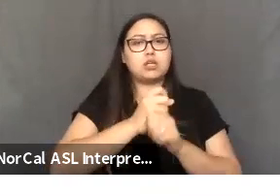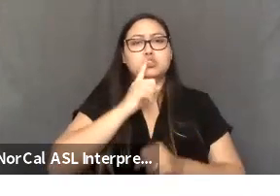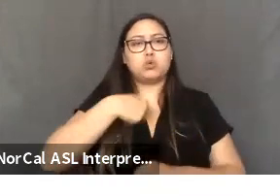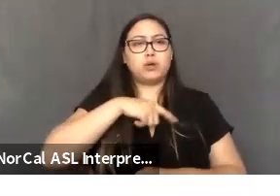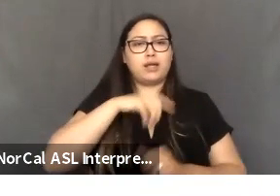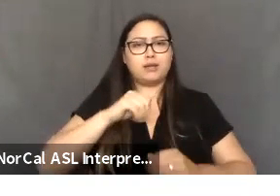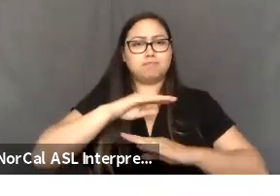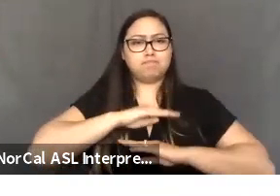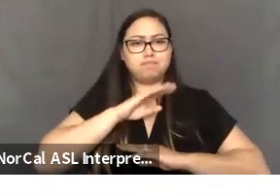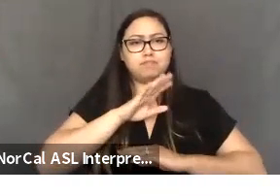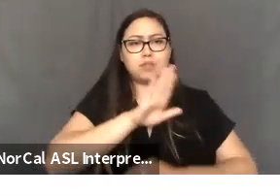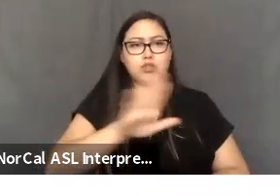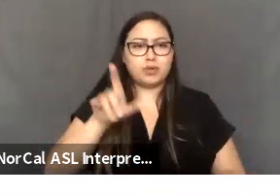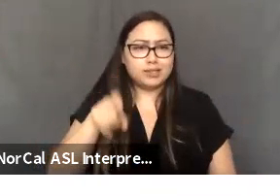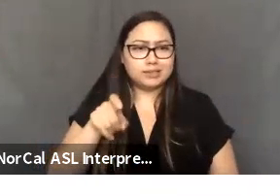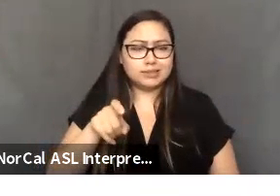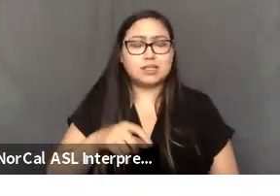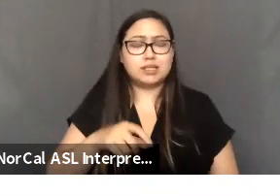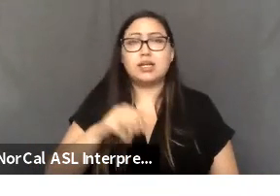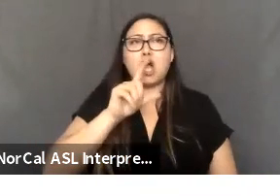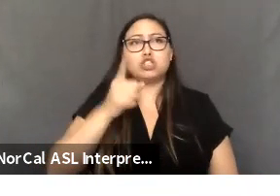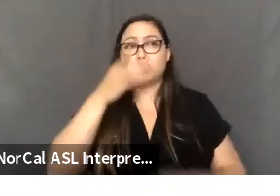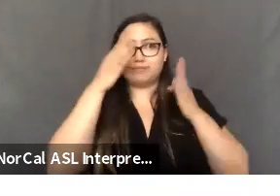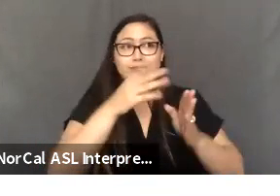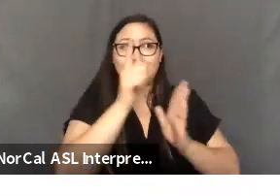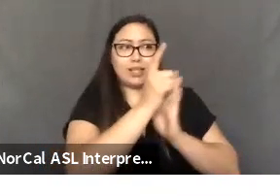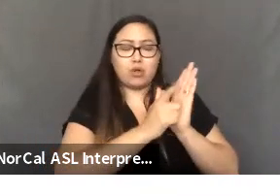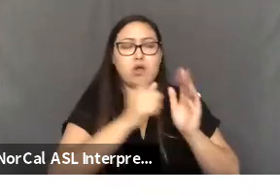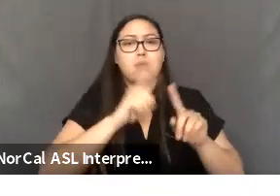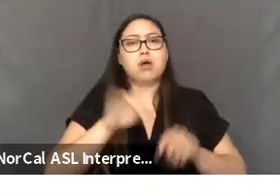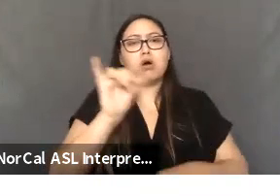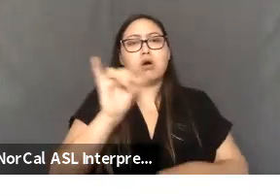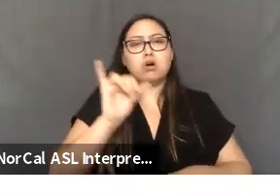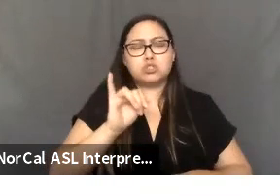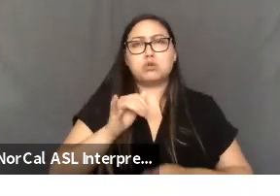It's not just legal obligations, but it's promoting exceptional patient outcomes,